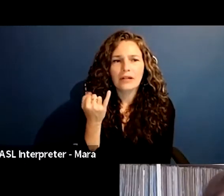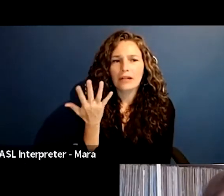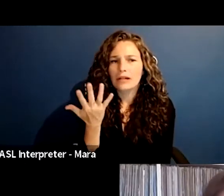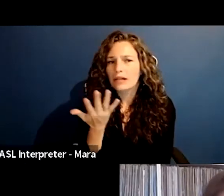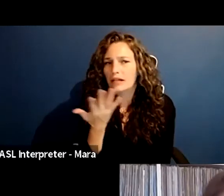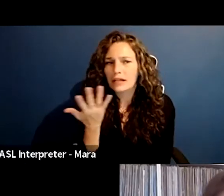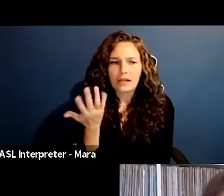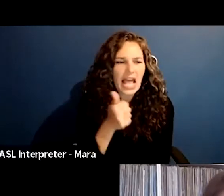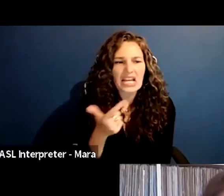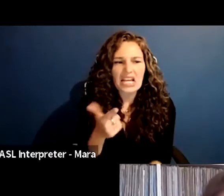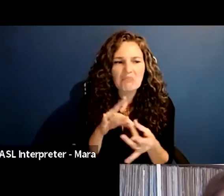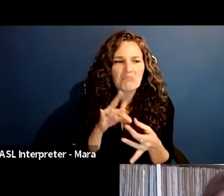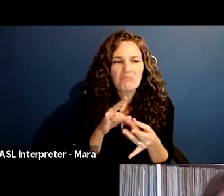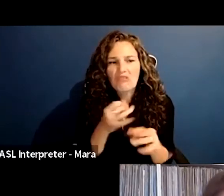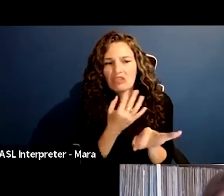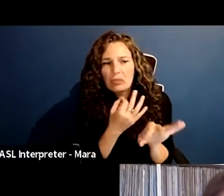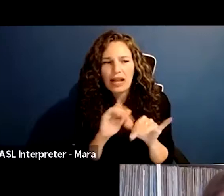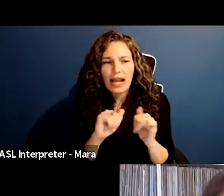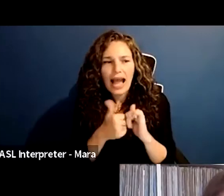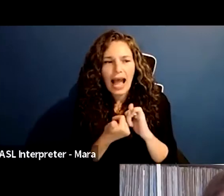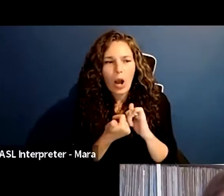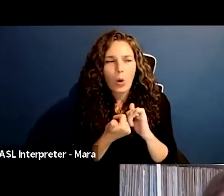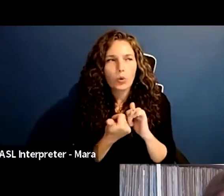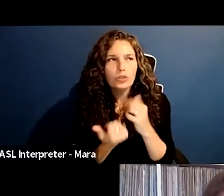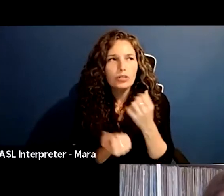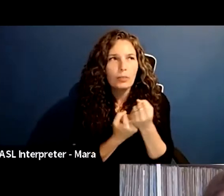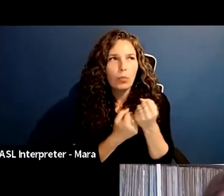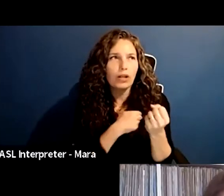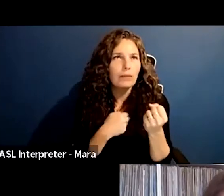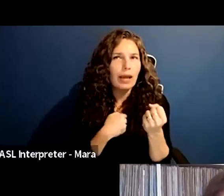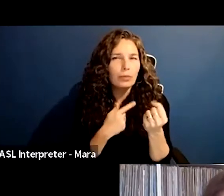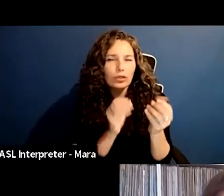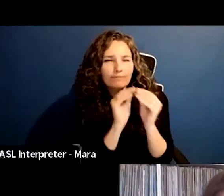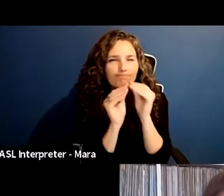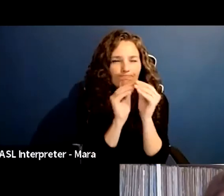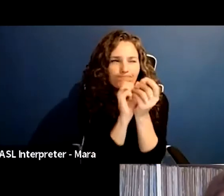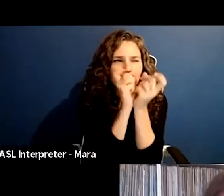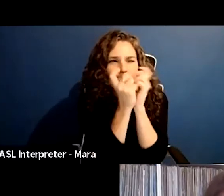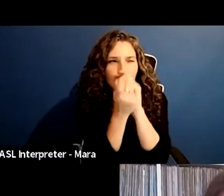And you mentioned briefly some of the online support